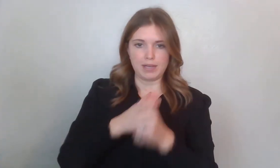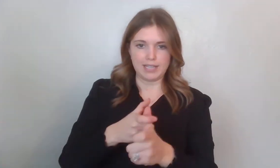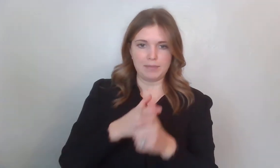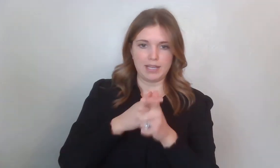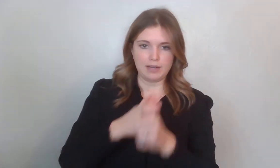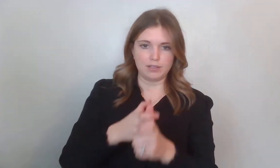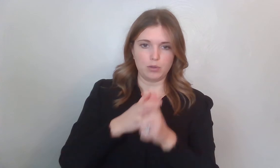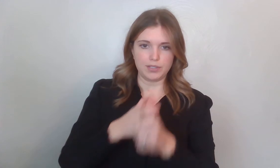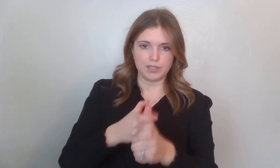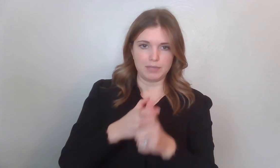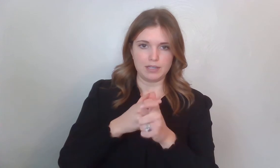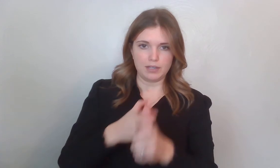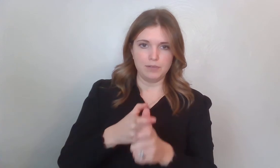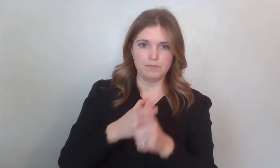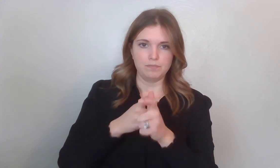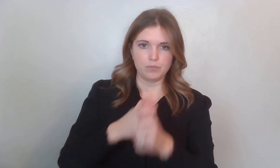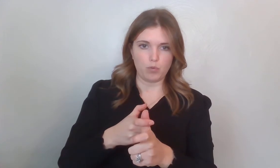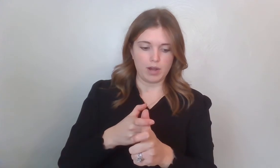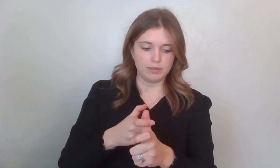My dominant hand is closest to me here RUN